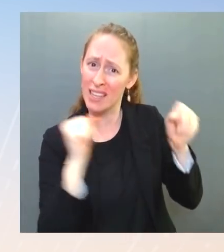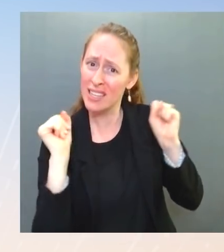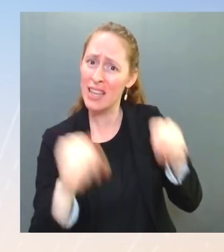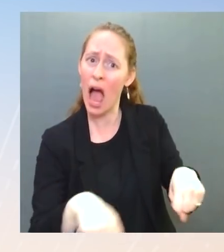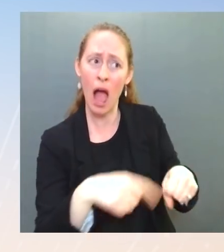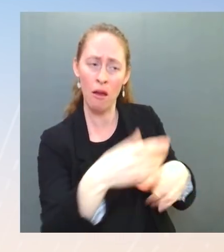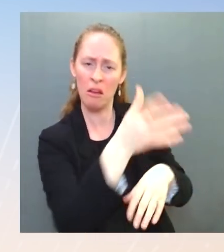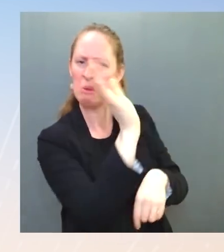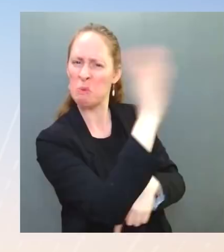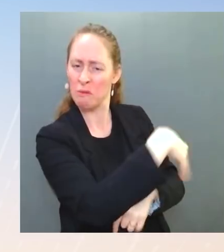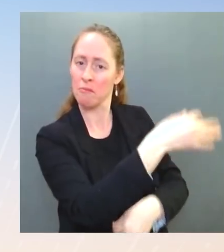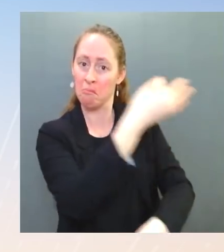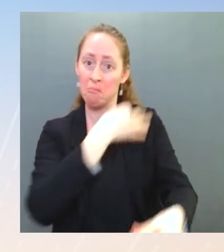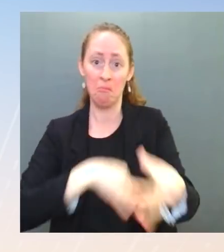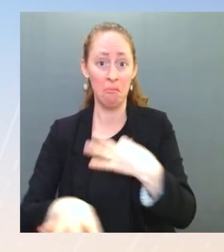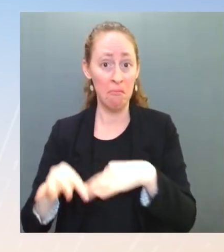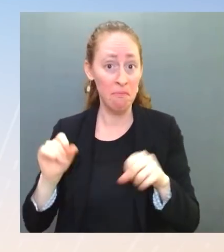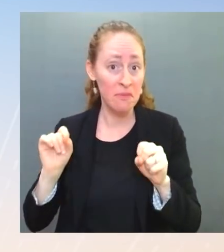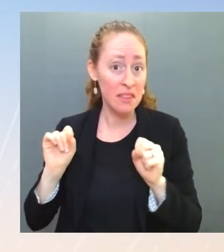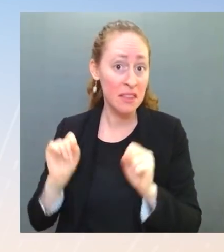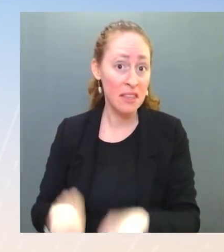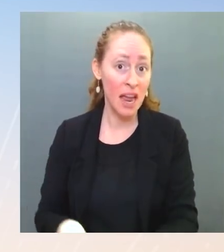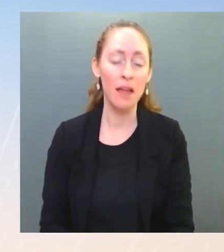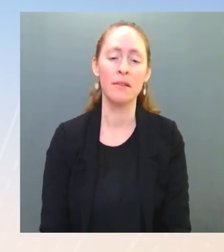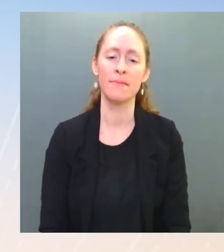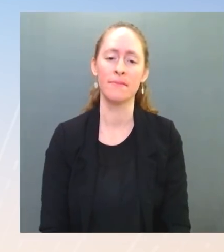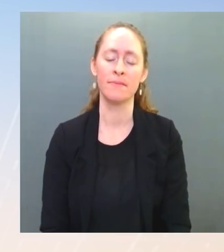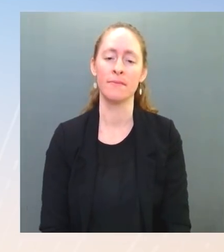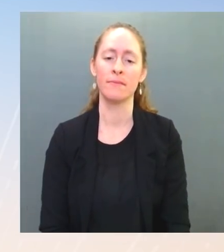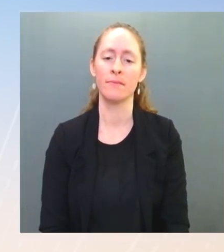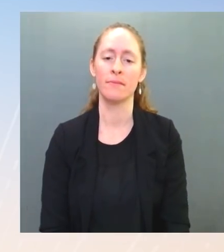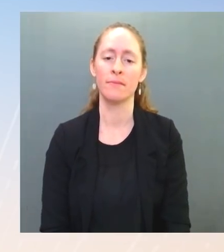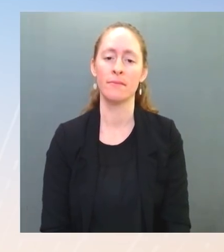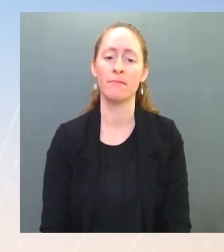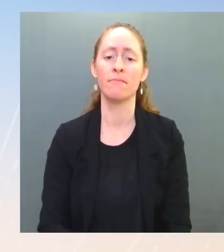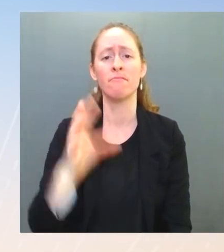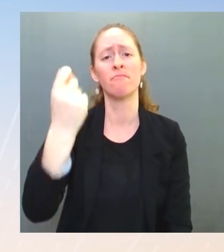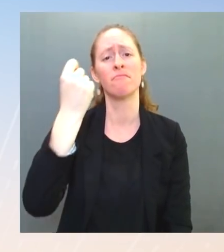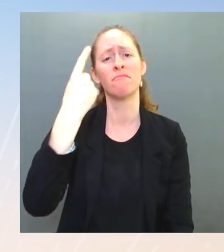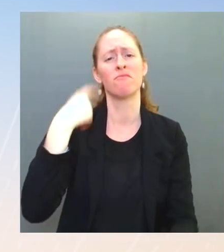to accelerate or increase imports of Russian energy and other commodities as well,